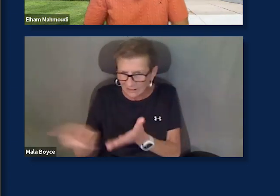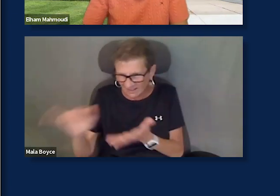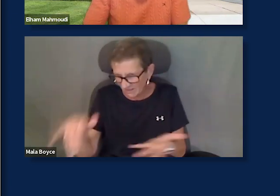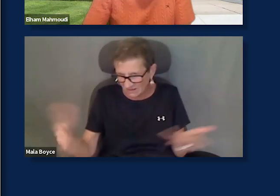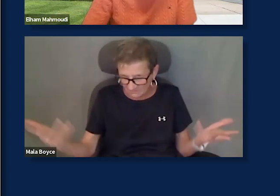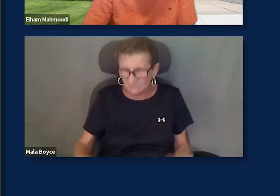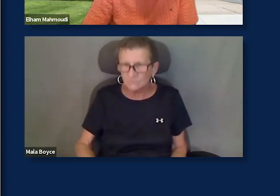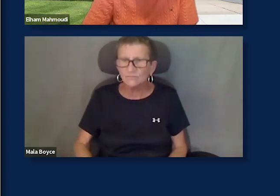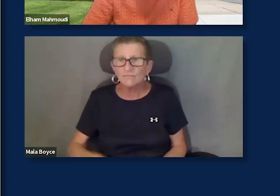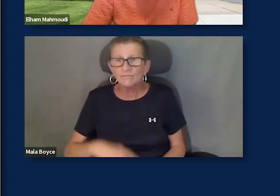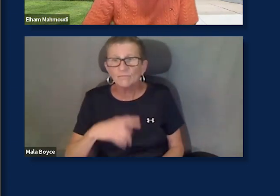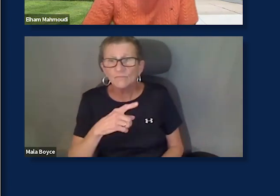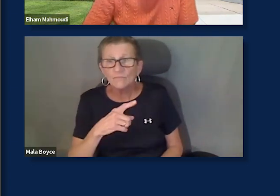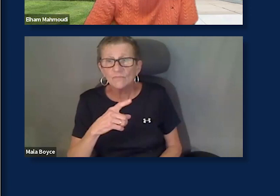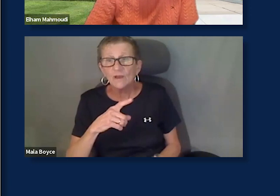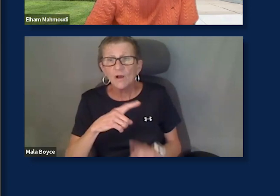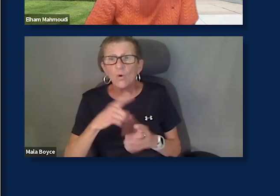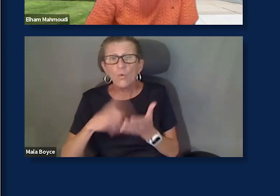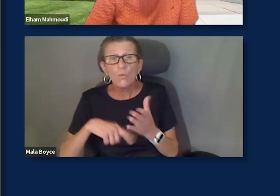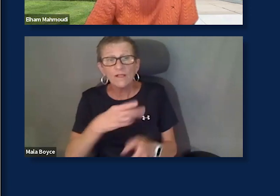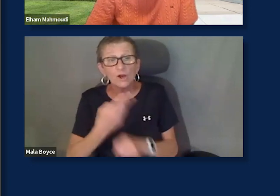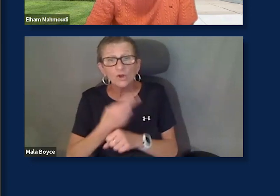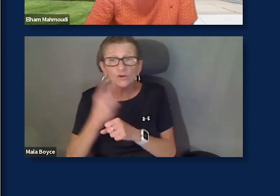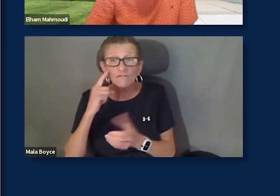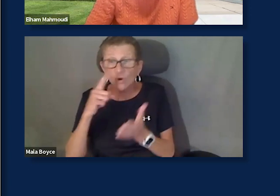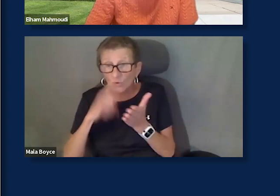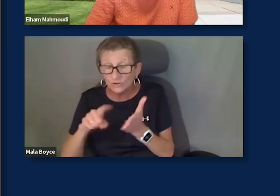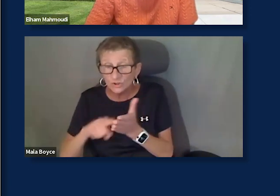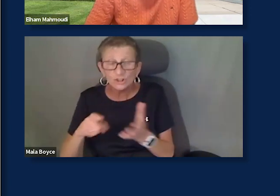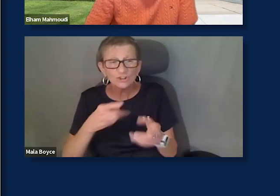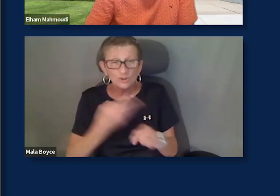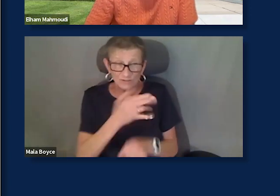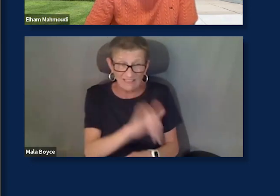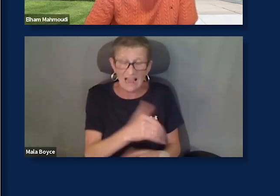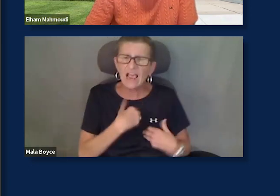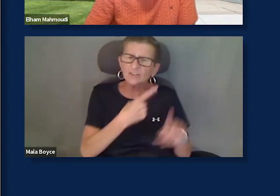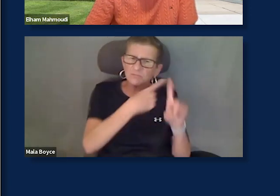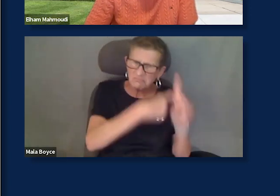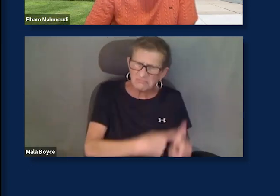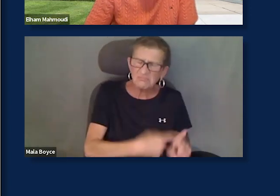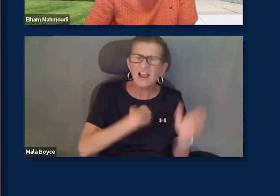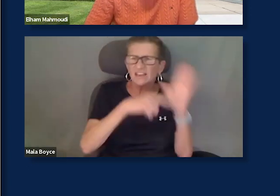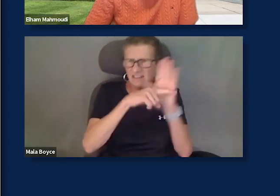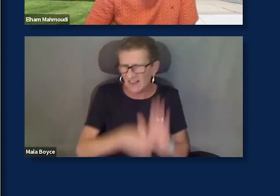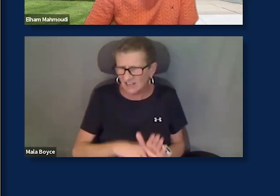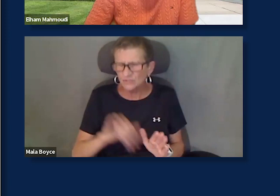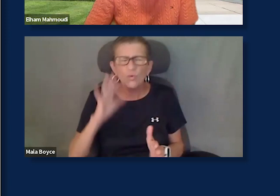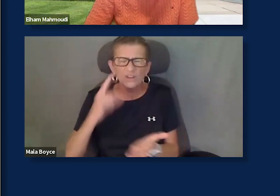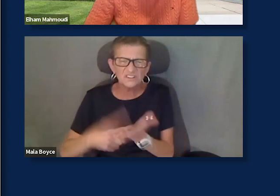However, they are commonly used in research. They have pros and cons, and we'll talk about that in the limitations section of the talk.